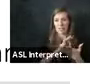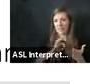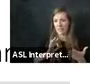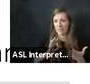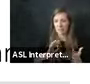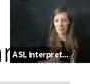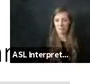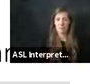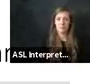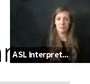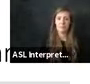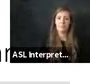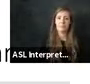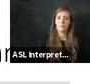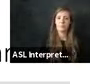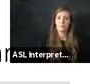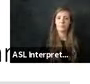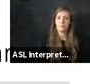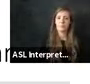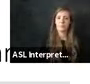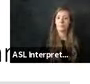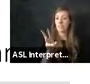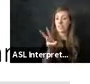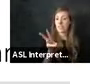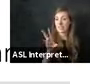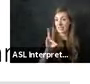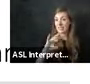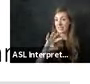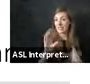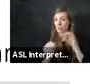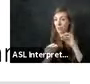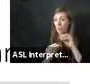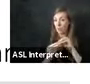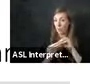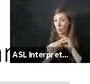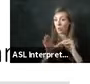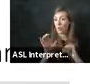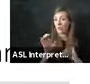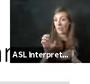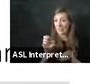Of those cases, 67 of the cases were